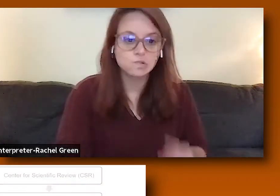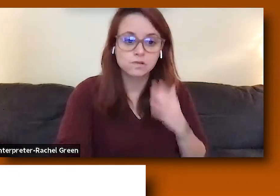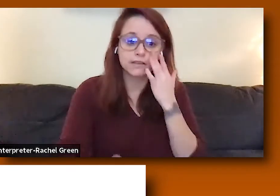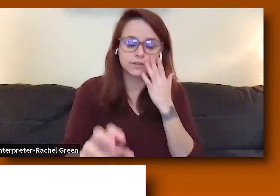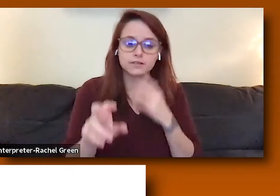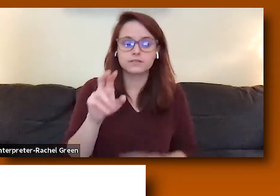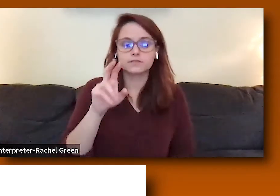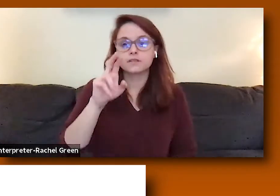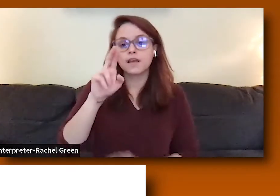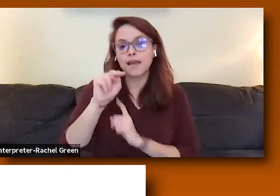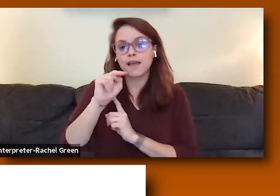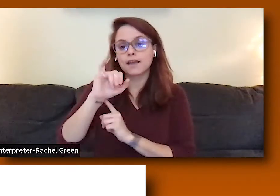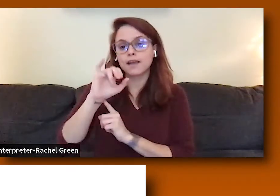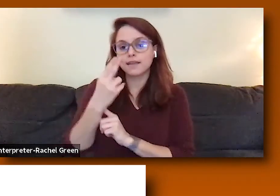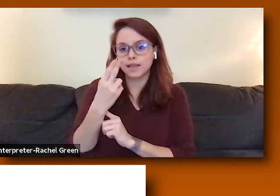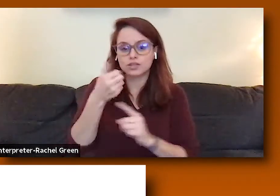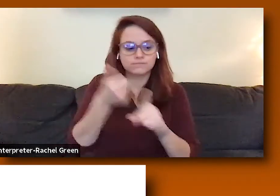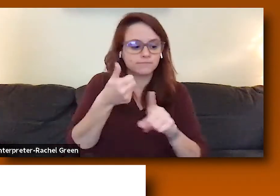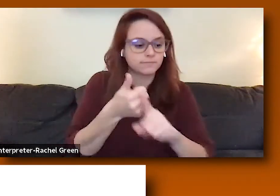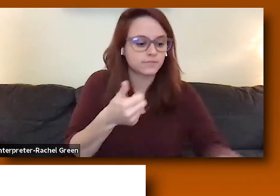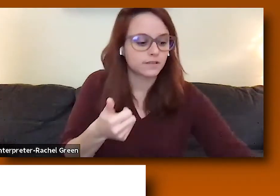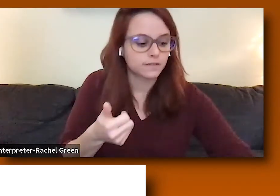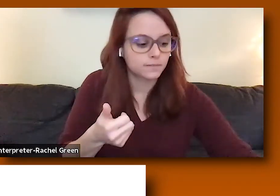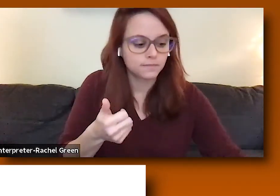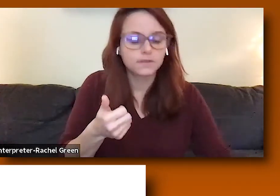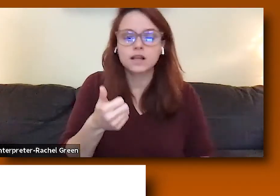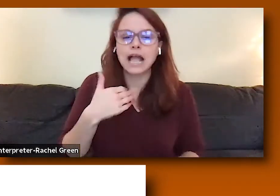NIH has specific review criteria.